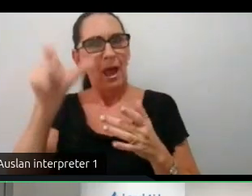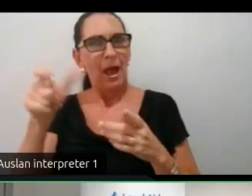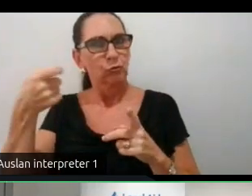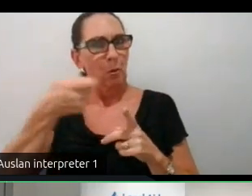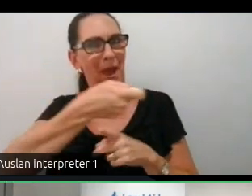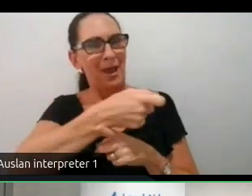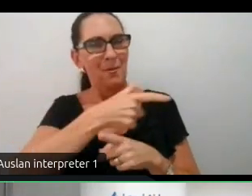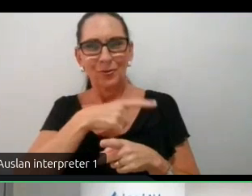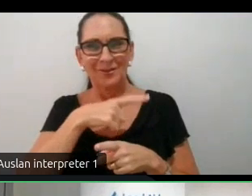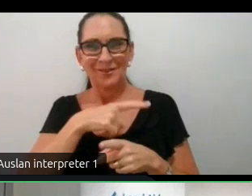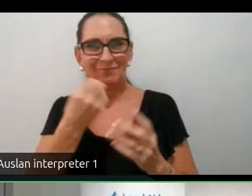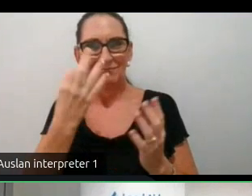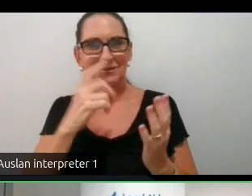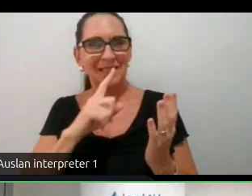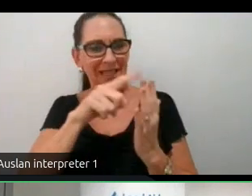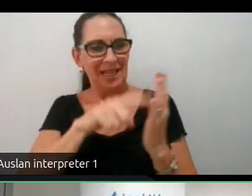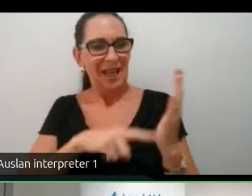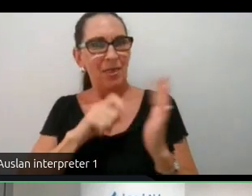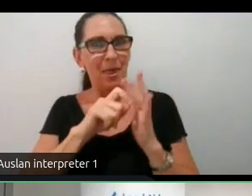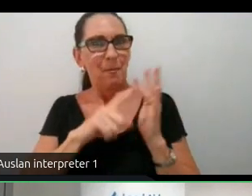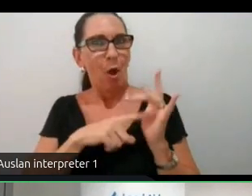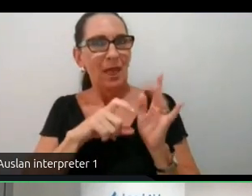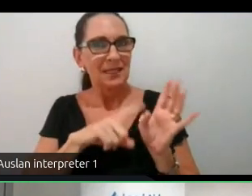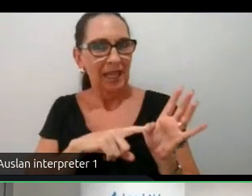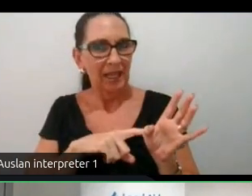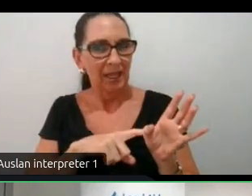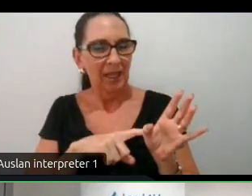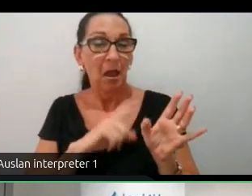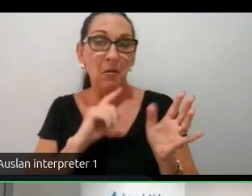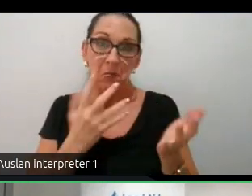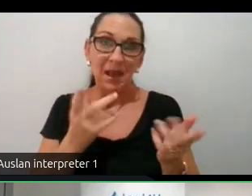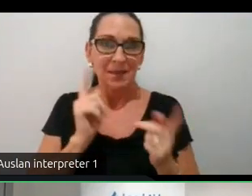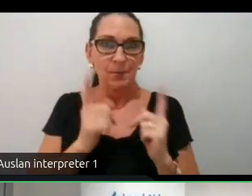that because that's not in the policy. But I've also seen AFCA determination say, well, it's